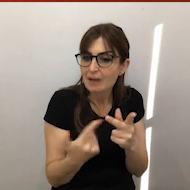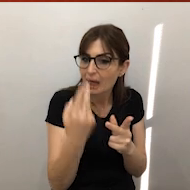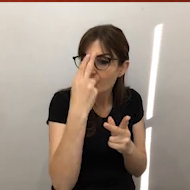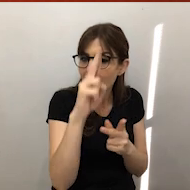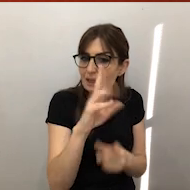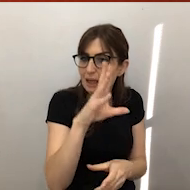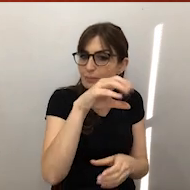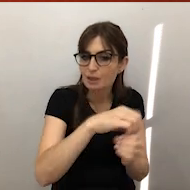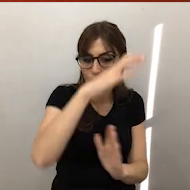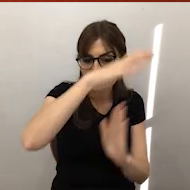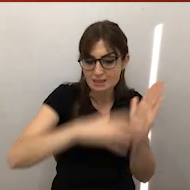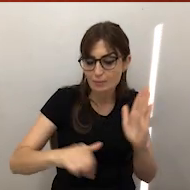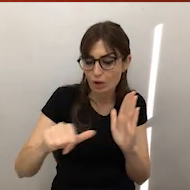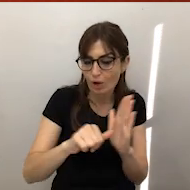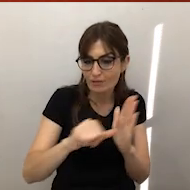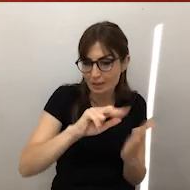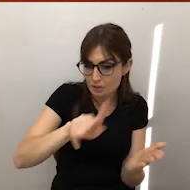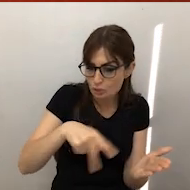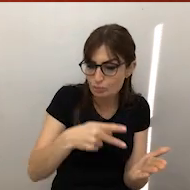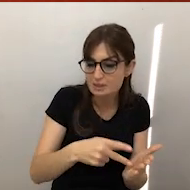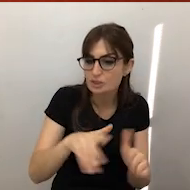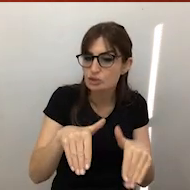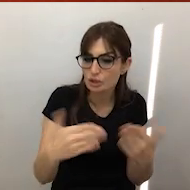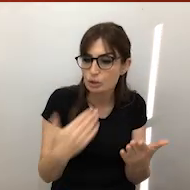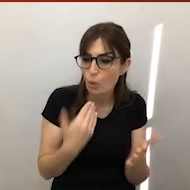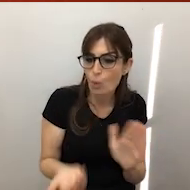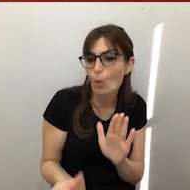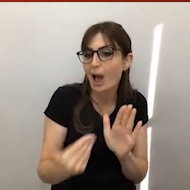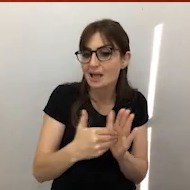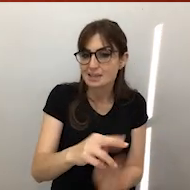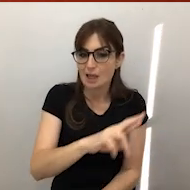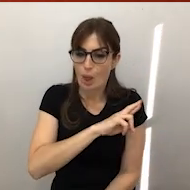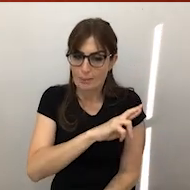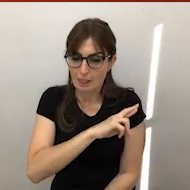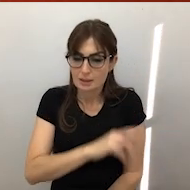including a statement of financial position or a statement of assets and liabilities.